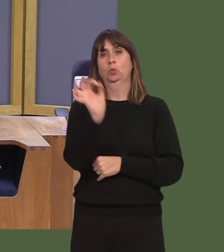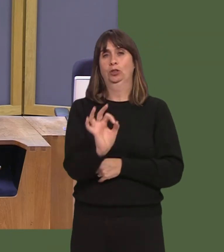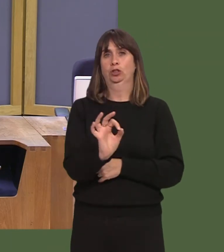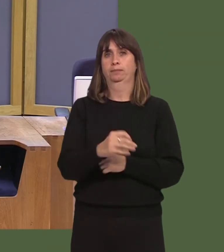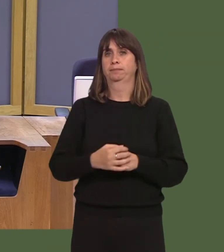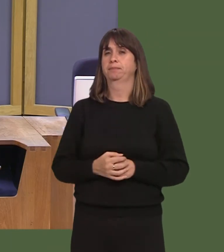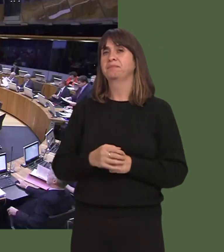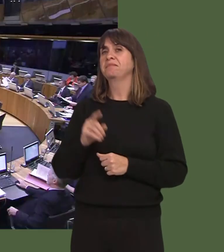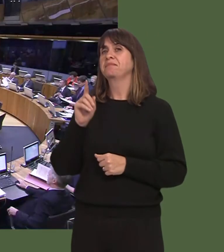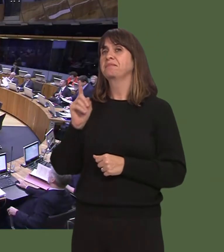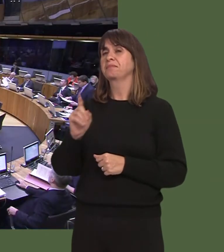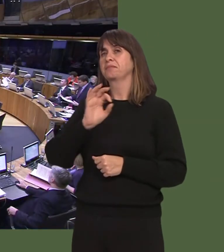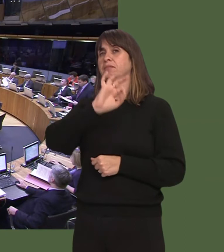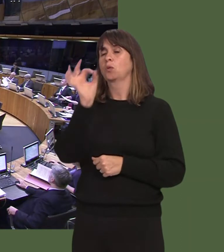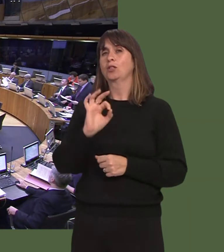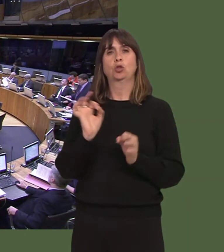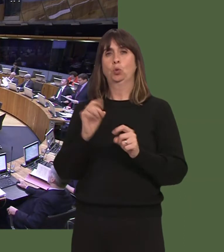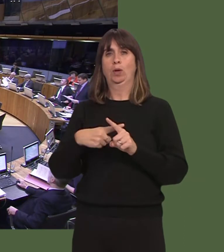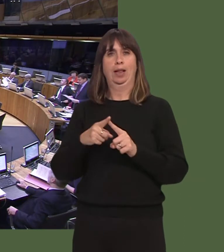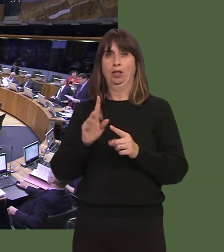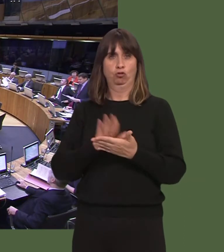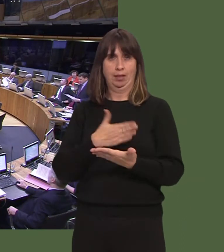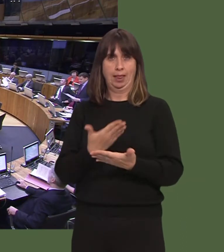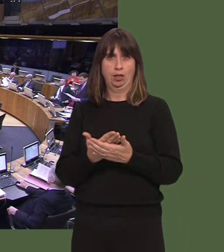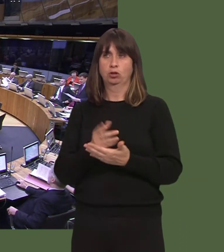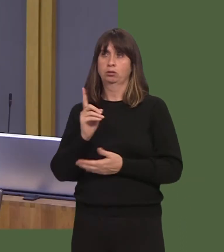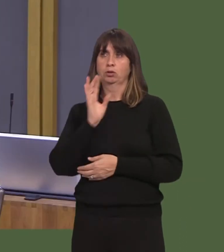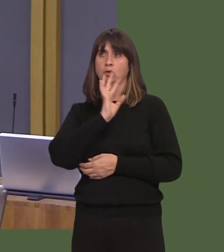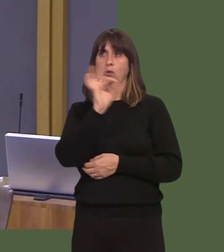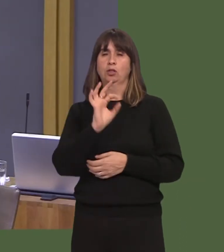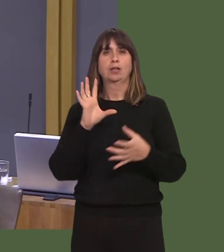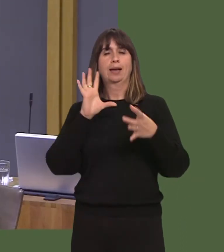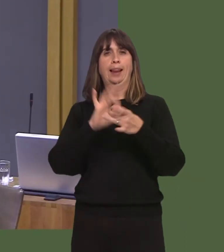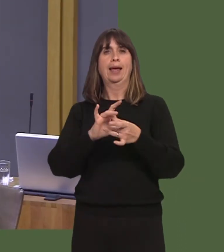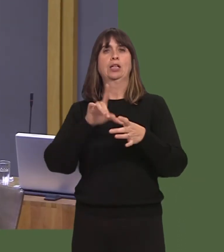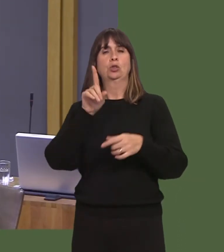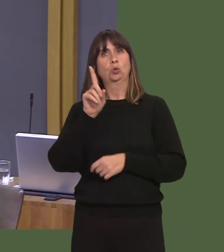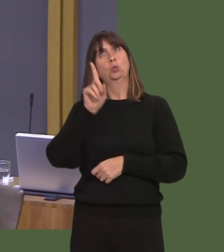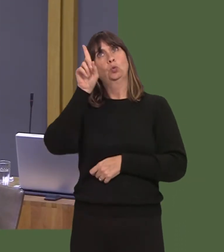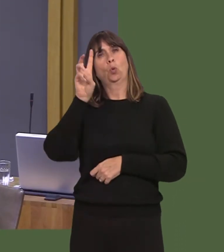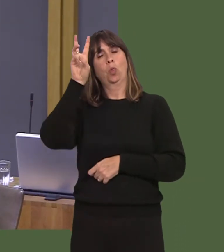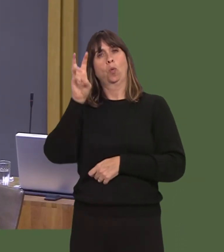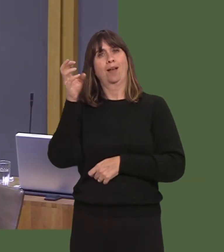Rhun ap Iorwerth AM: 9. Will the First Minister make a statement on the Welsh Government's input into the National